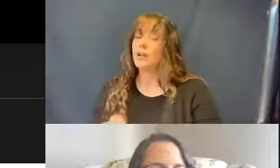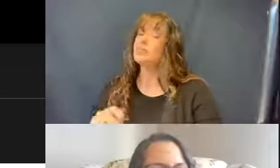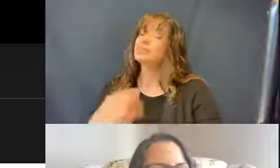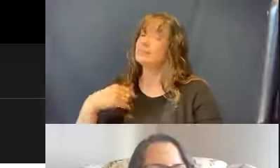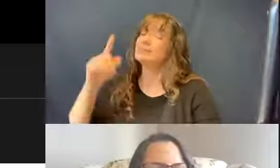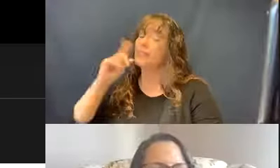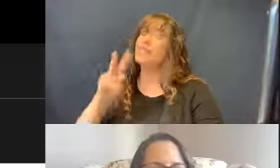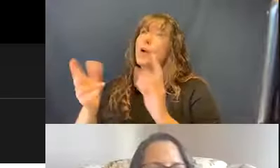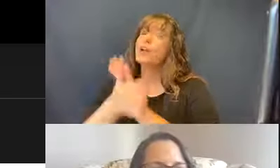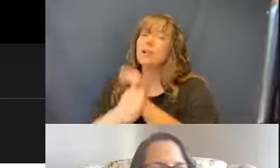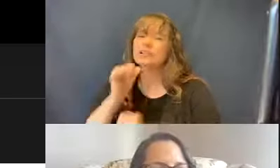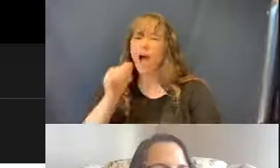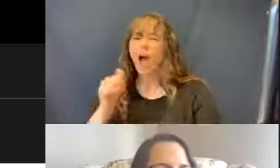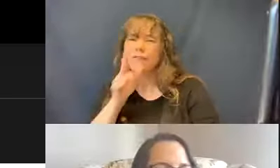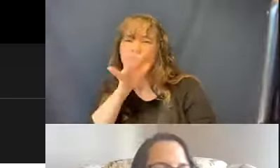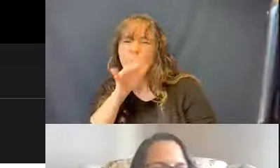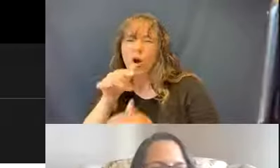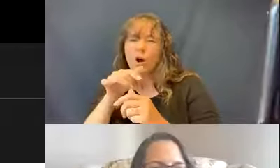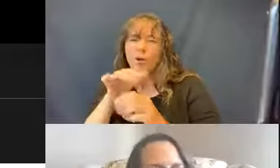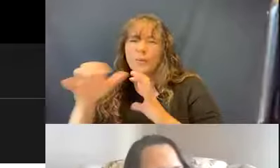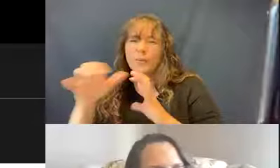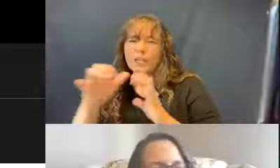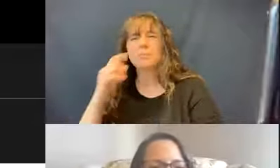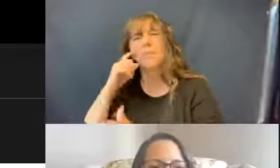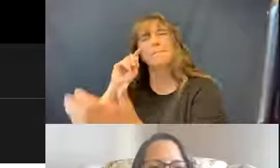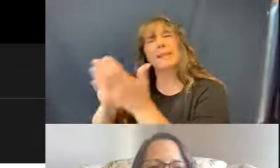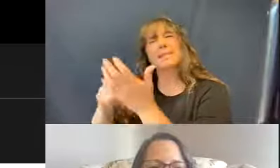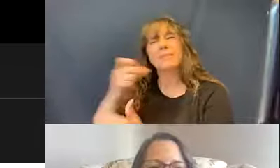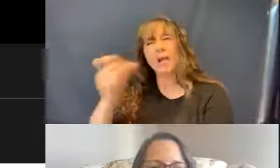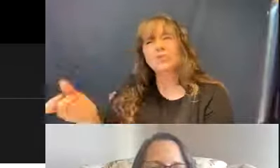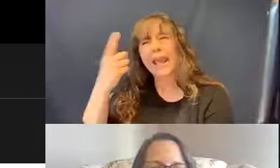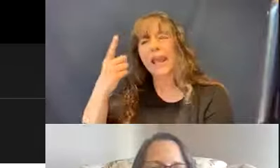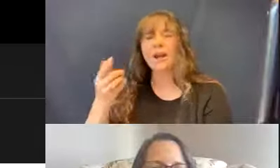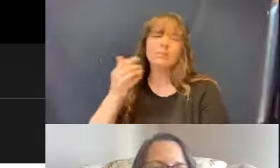on the hints that something's not being understood, maybe being able to follow up and ask questions.